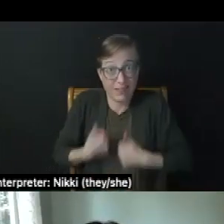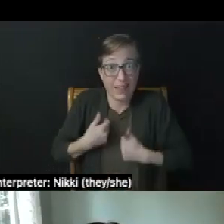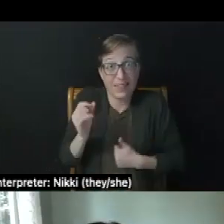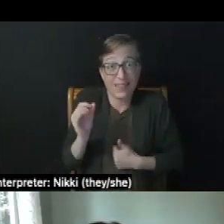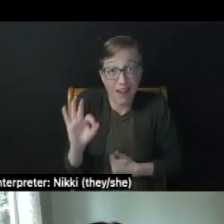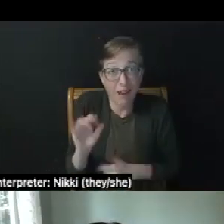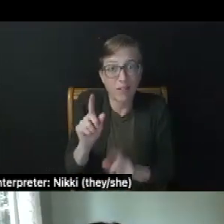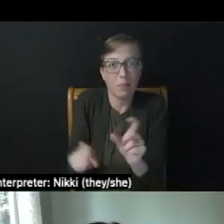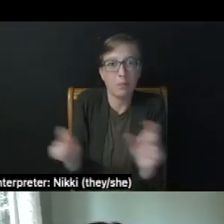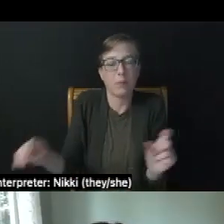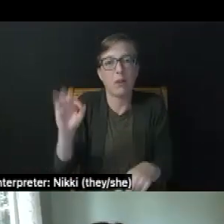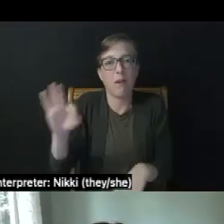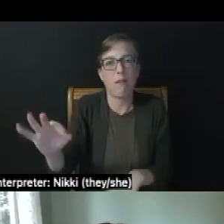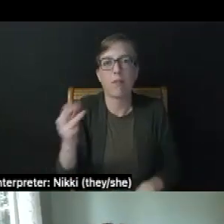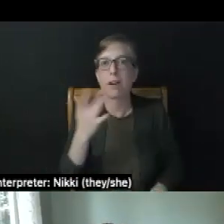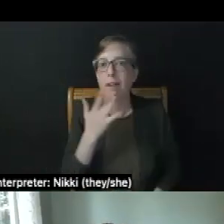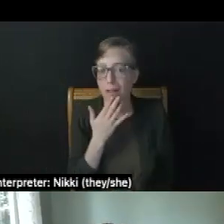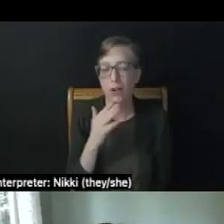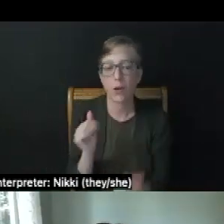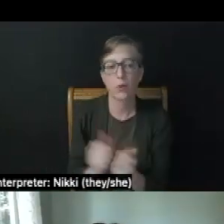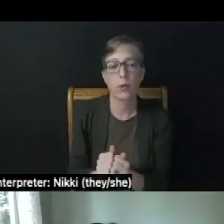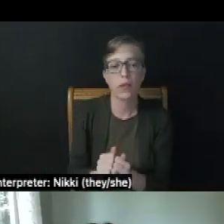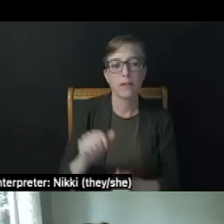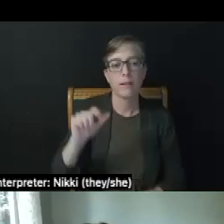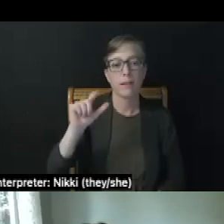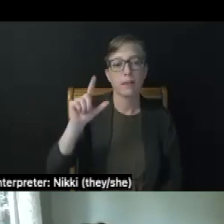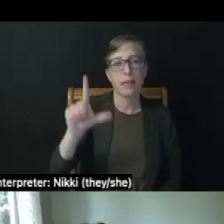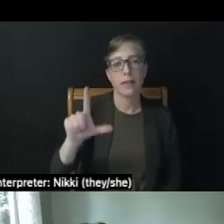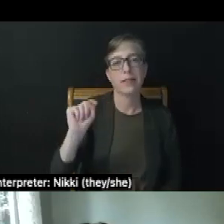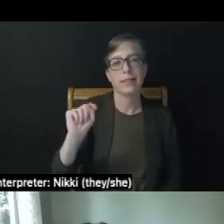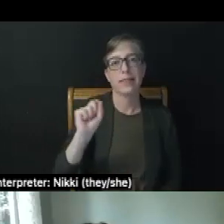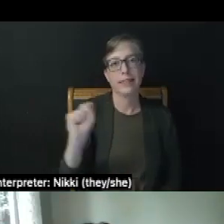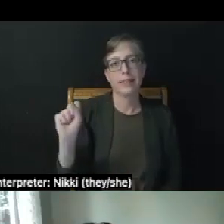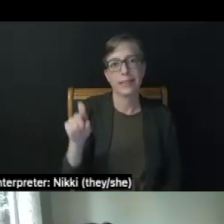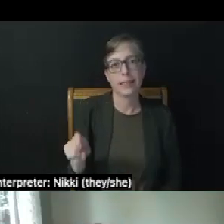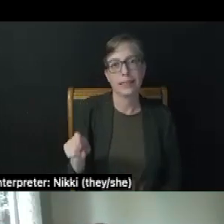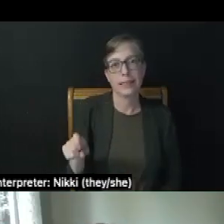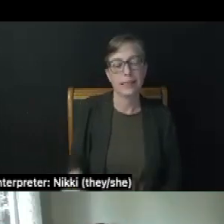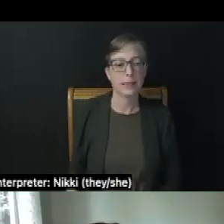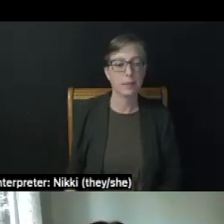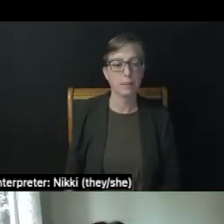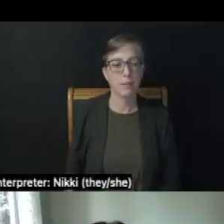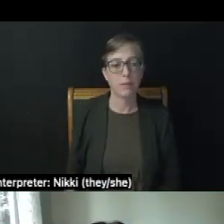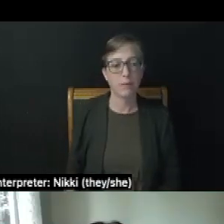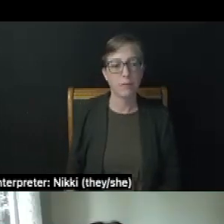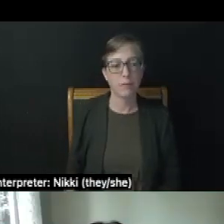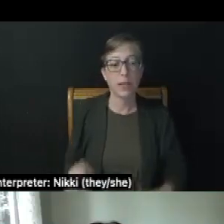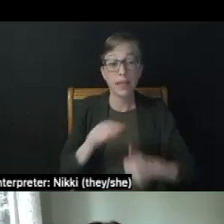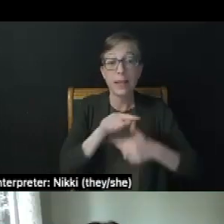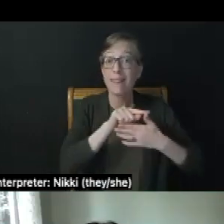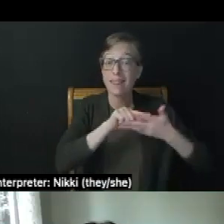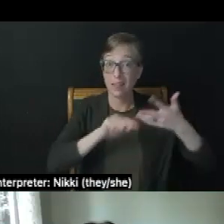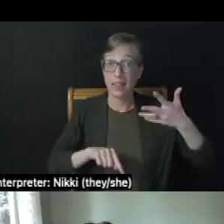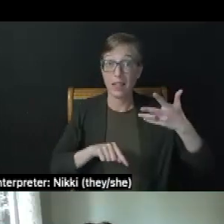These principles are going to be guiding our research and our center activities as we work